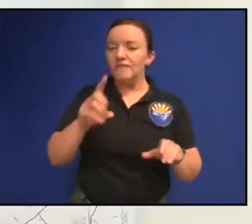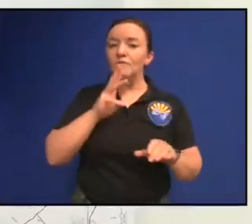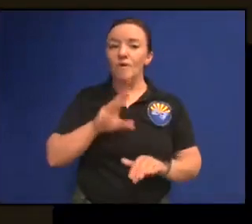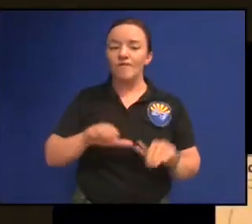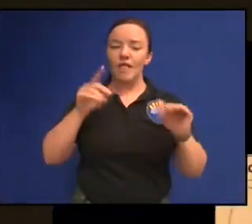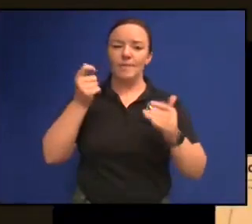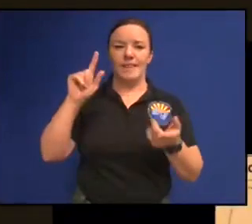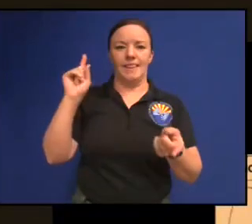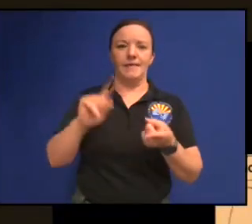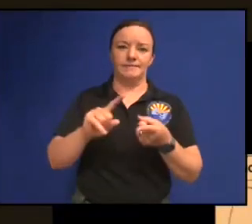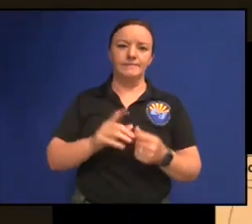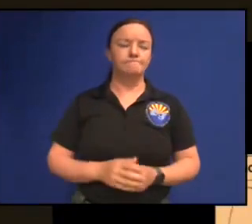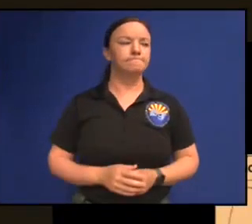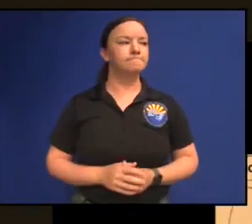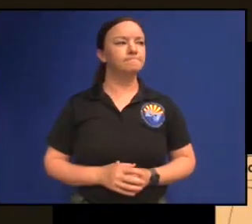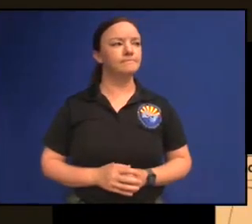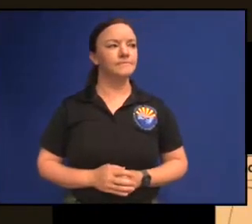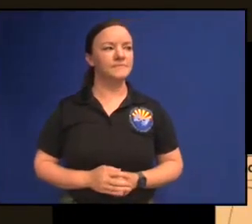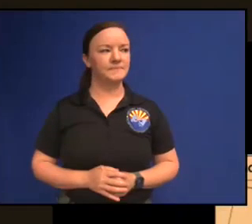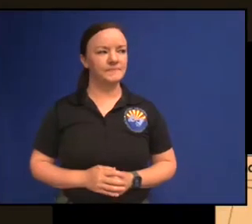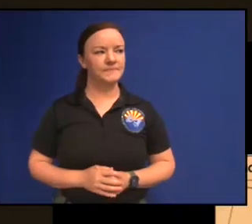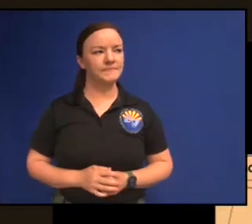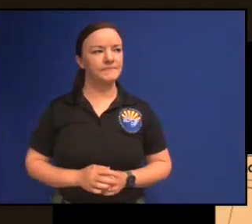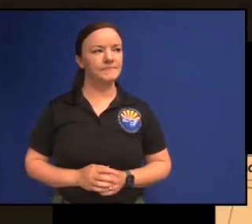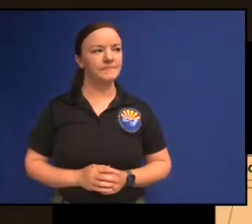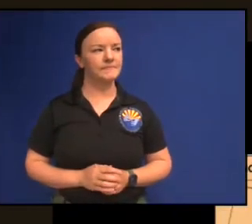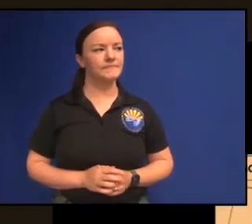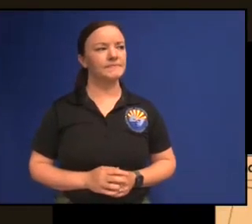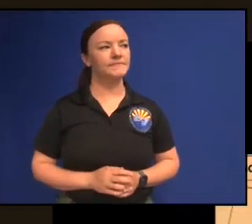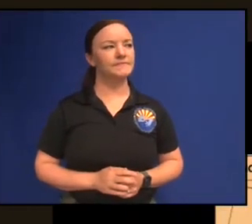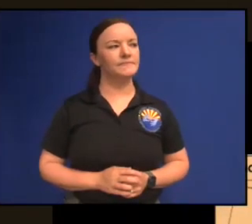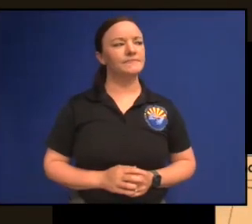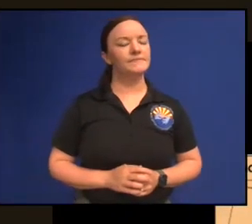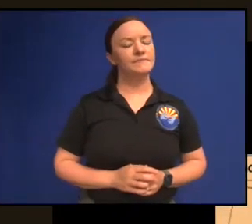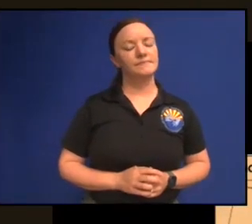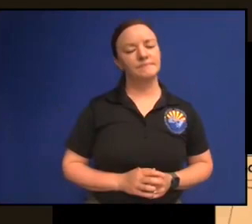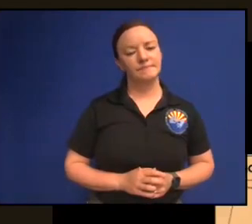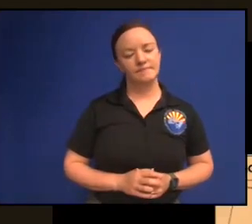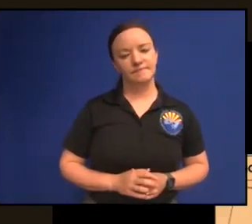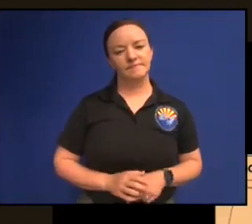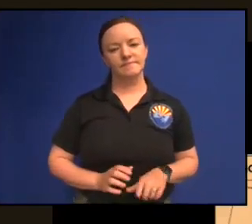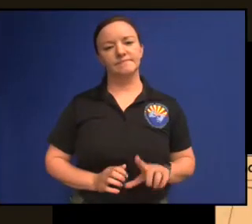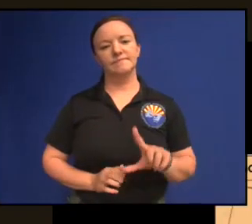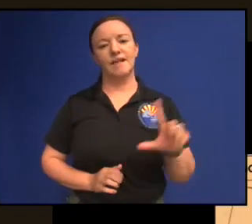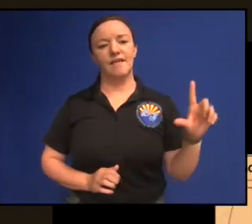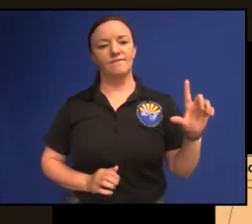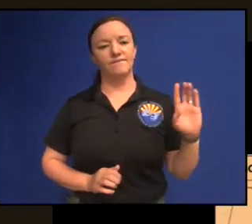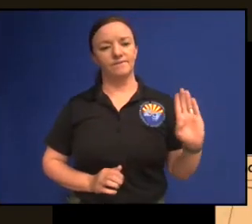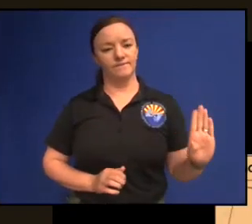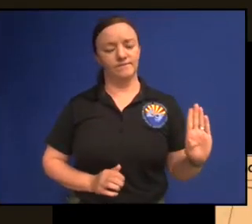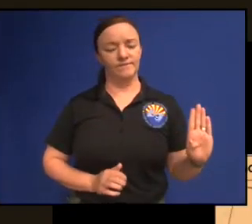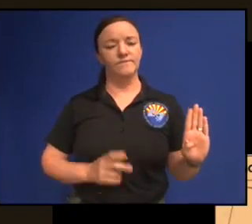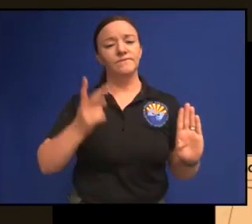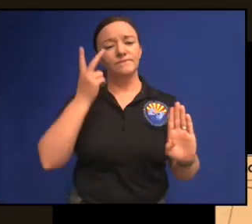ON THE LEFT WHAT YOU'RE LOOKING AT IS A FORECAST OF WHAT THE RADAR WOULD LOOK LIKE RIGHT ABOUT NOW.